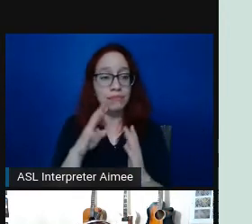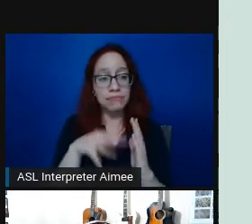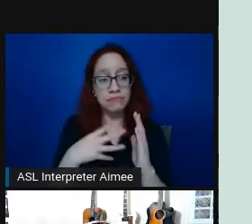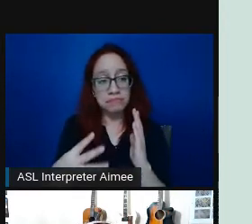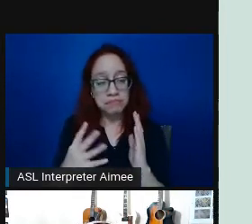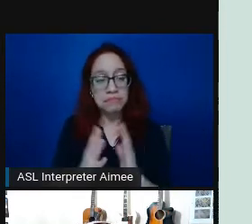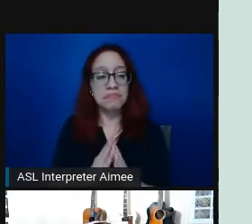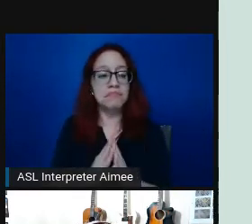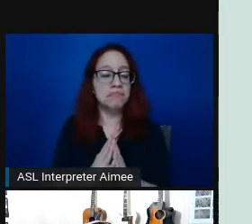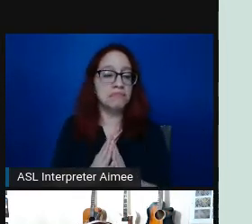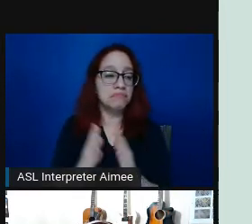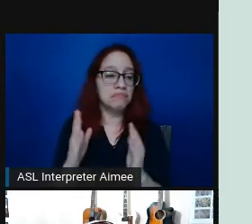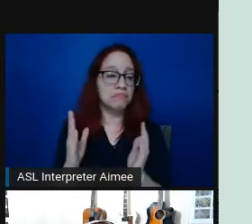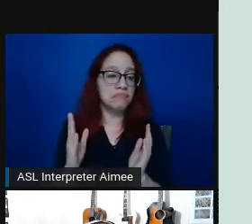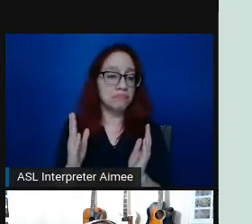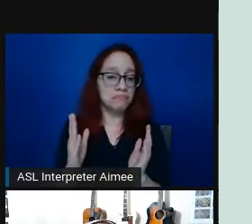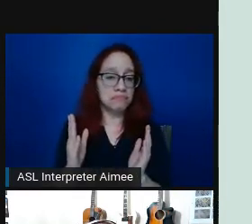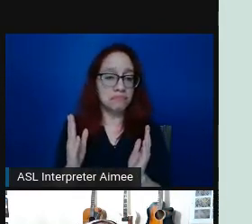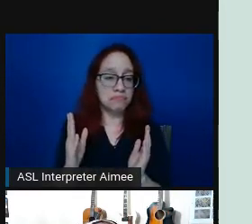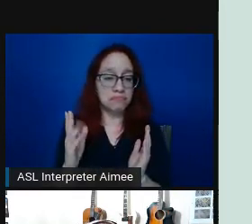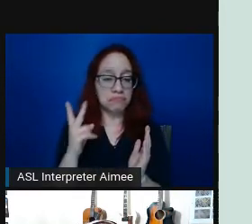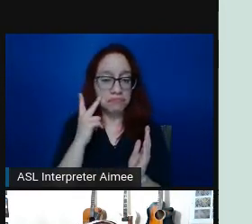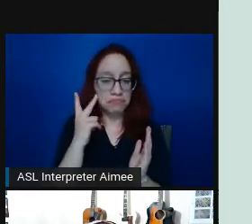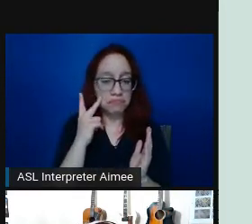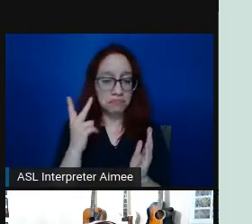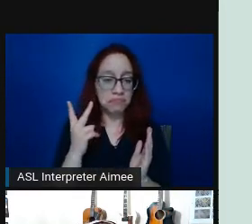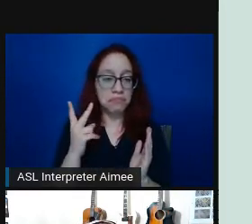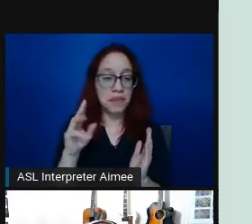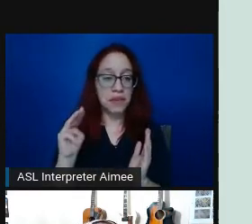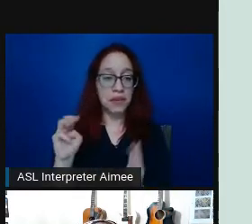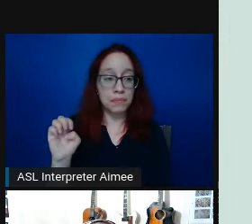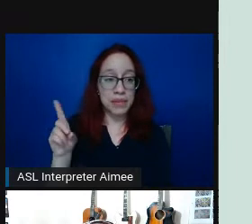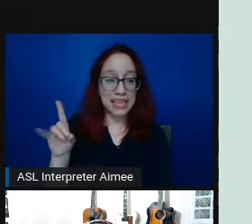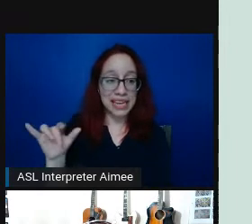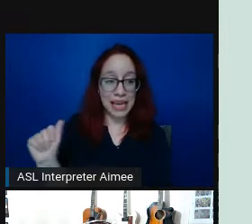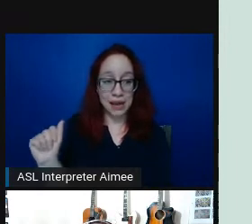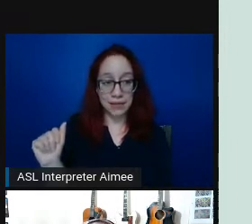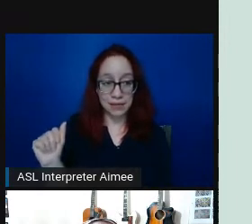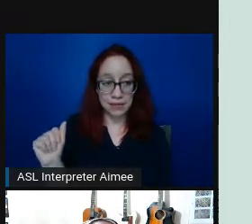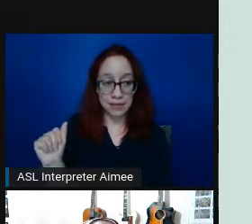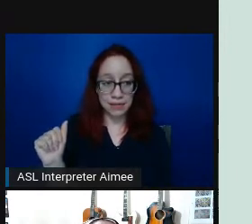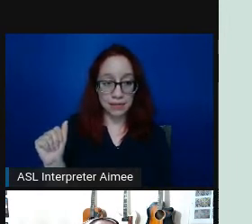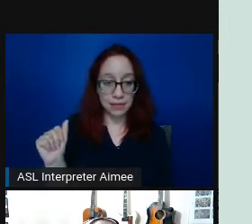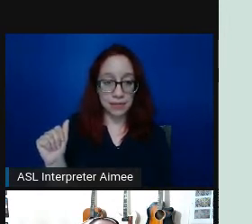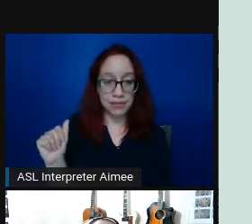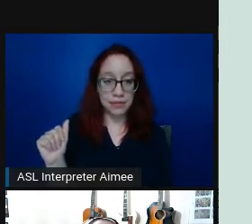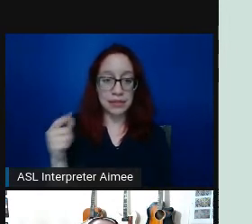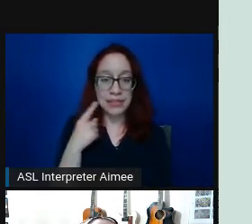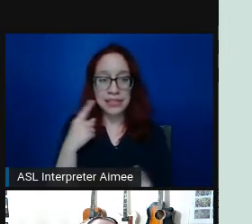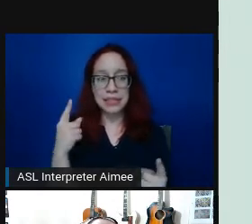The next one I'm going to look at is media, which is effectively images.